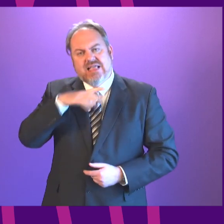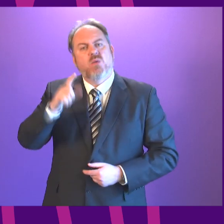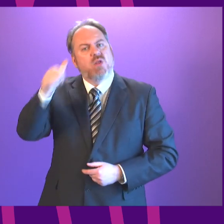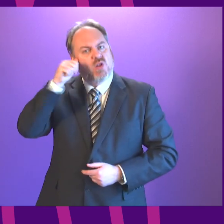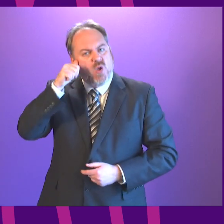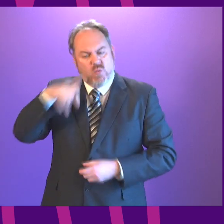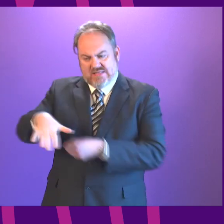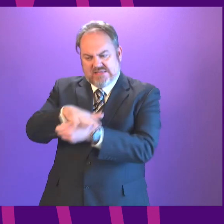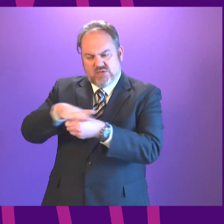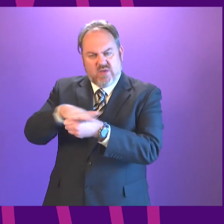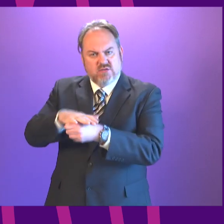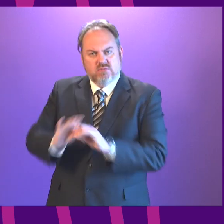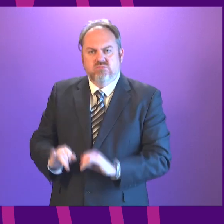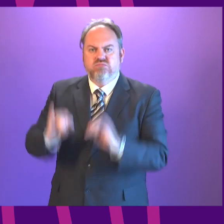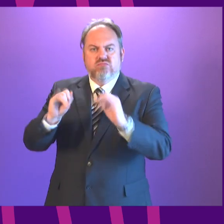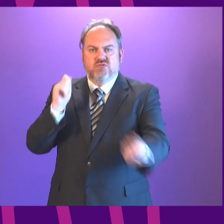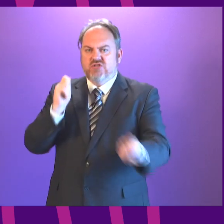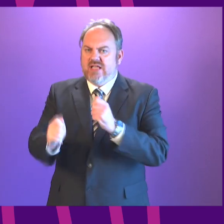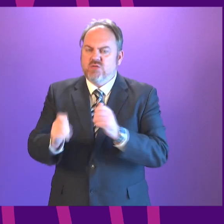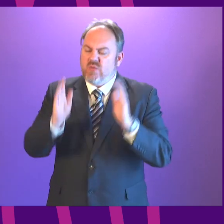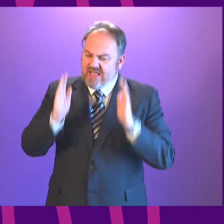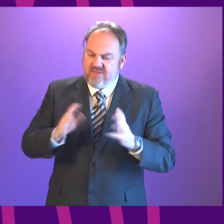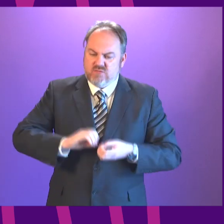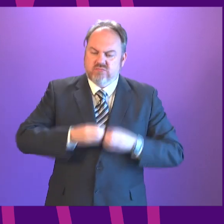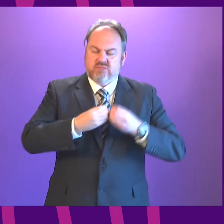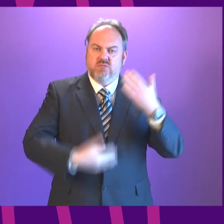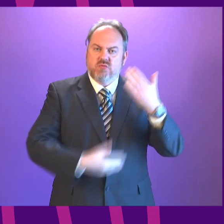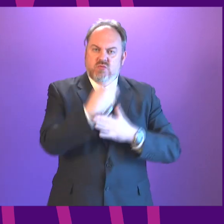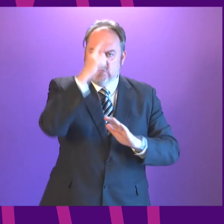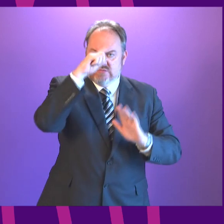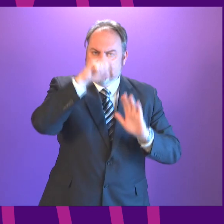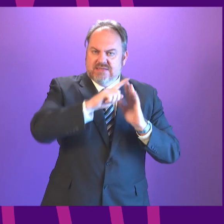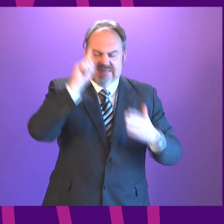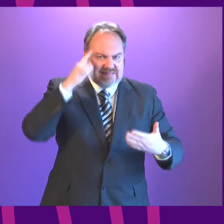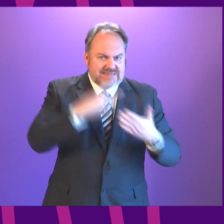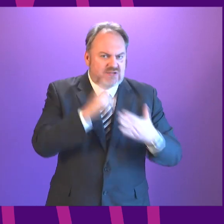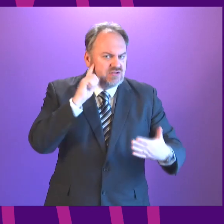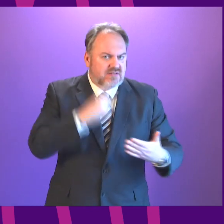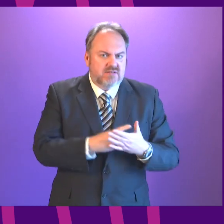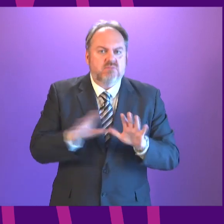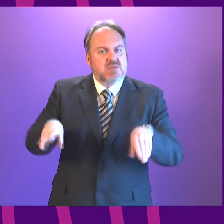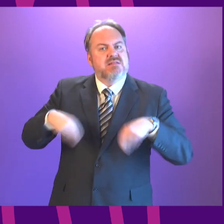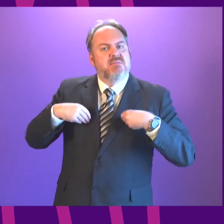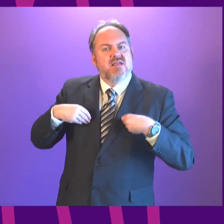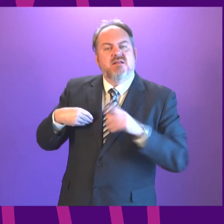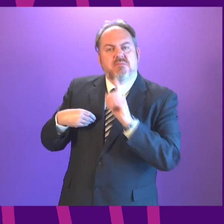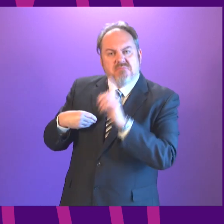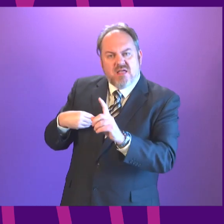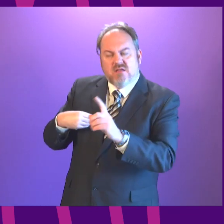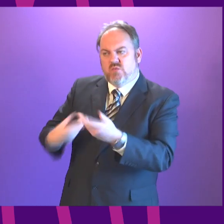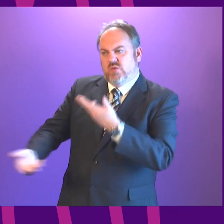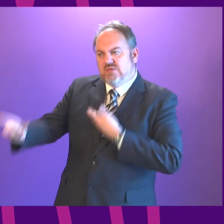Minister be reviewing the range of indicators as we learn more about the new strain of the virus?